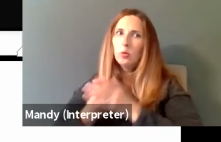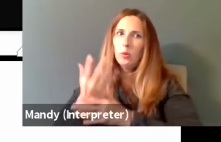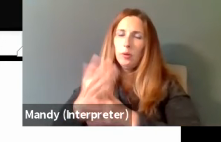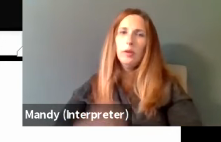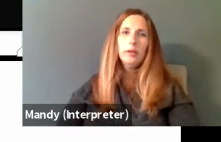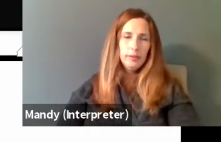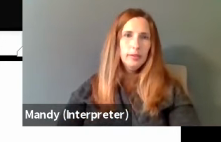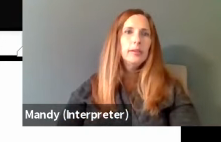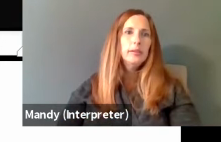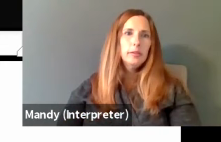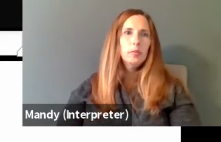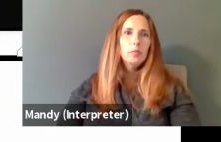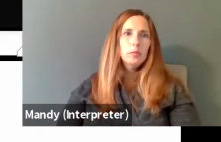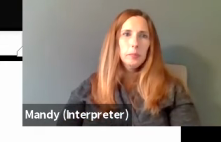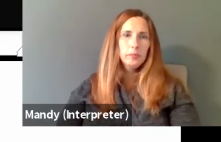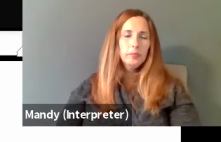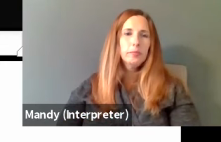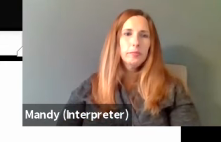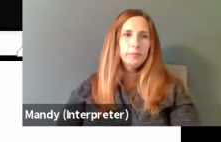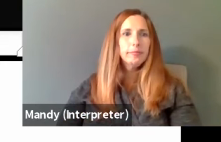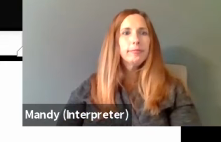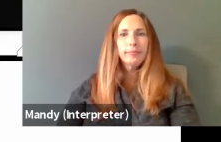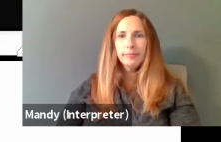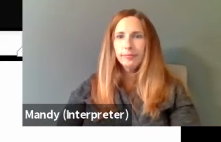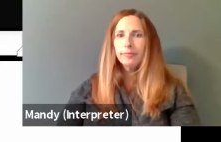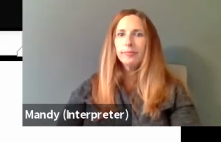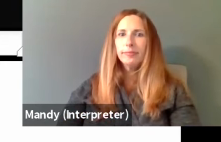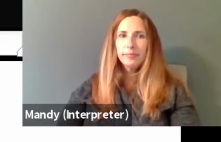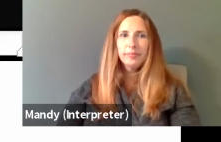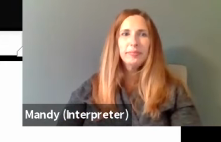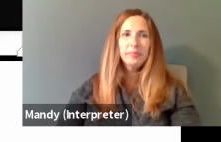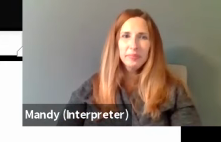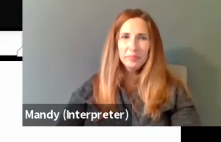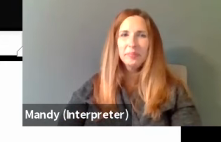I want to take a little breather cause we're going through a lot,